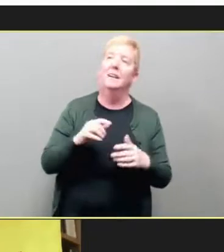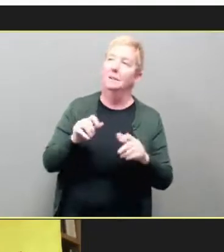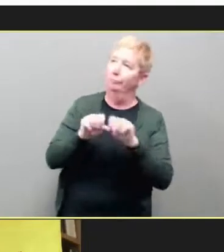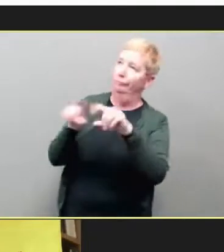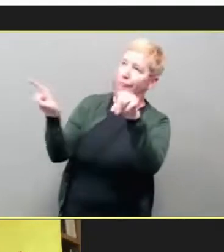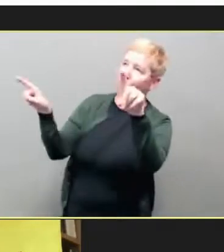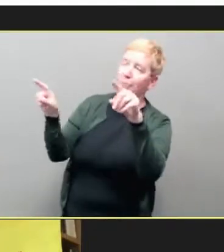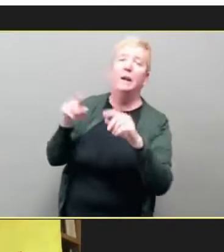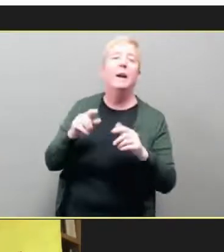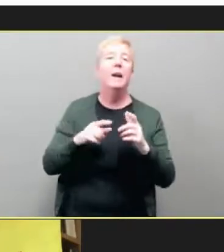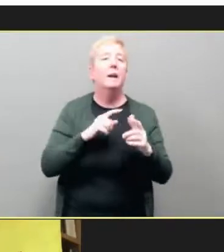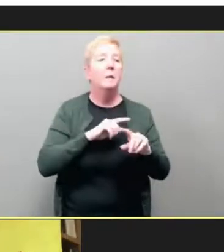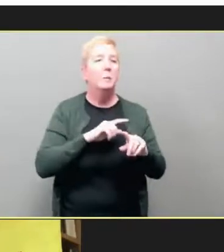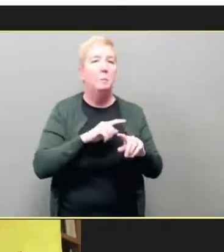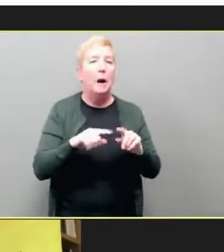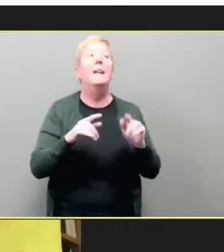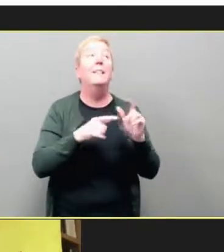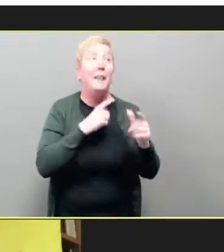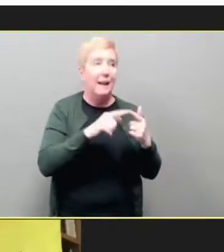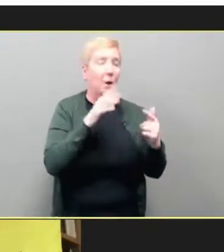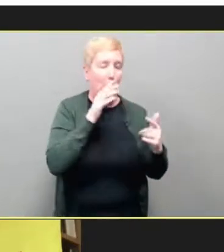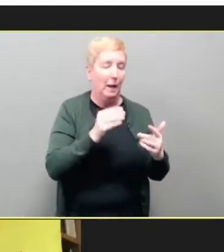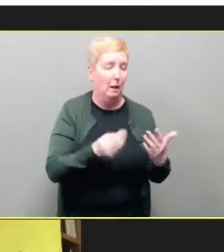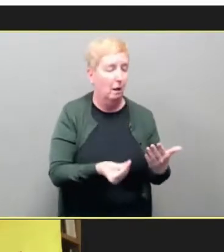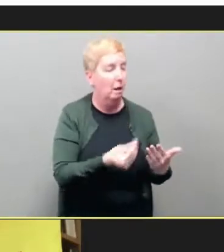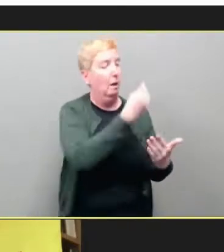epidemiologic curve in that. Um, I showed you at the bottom of the three